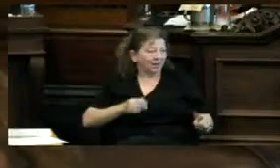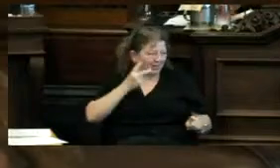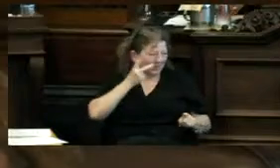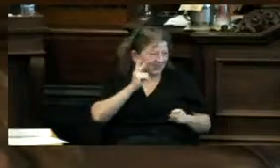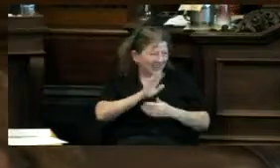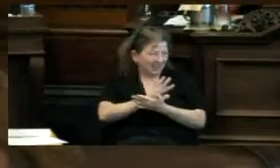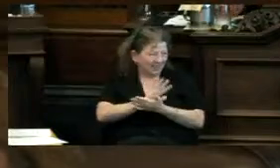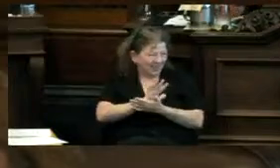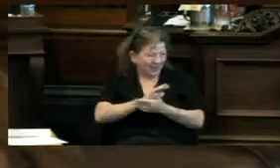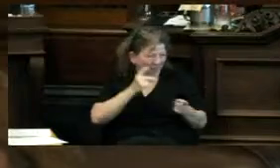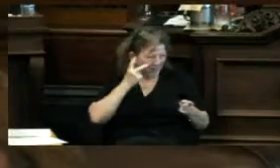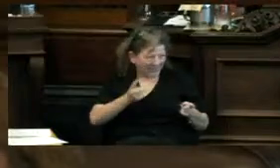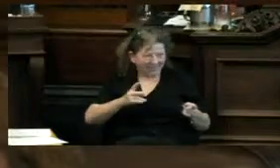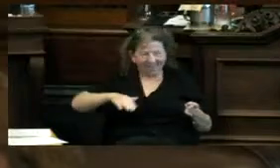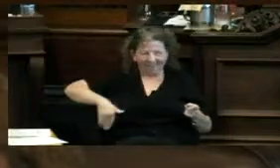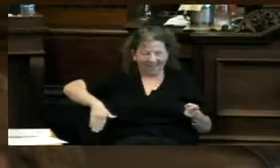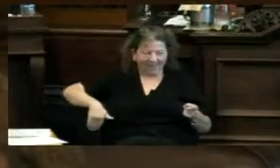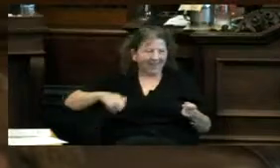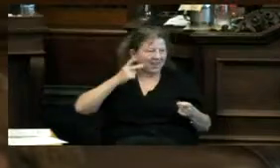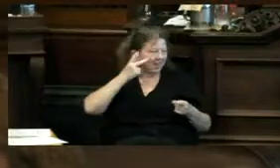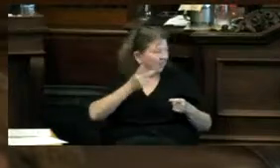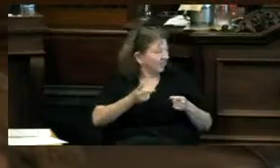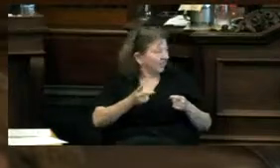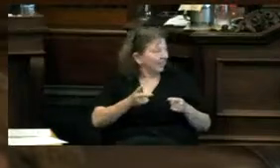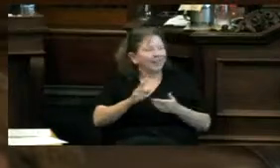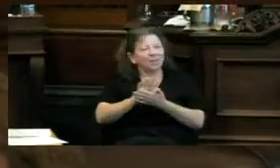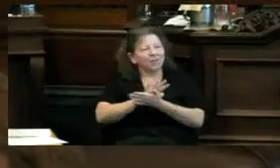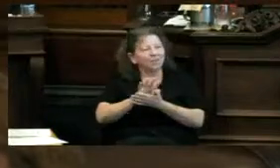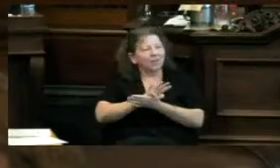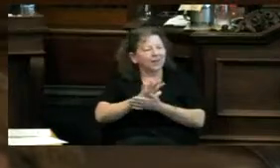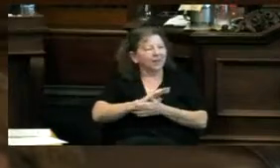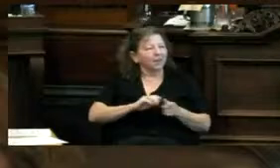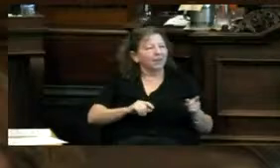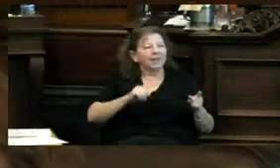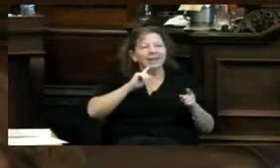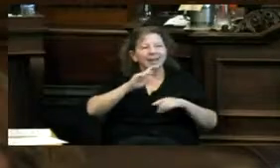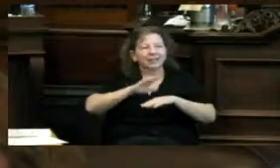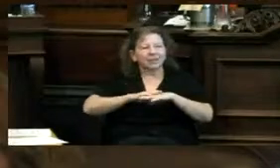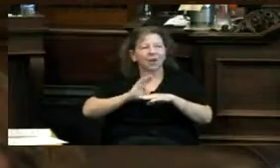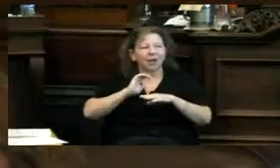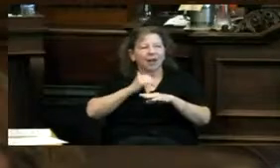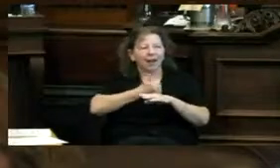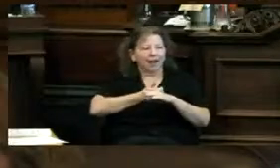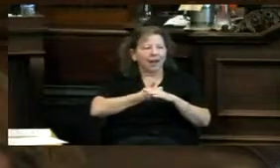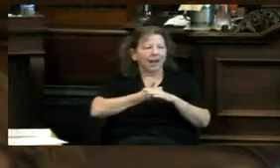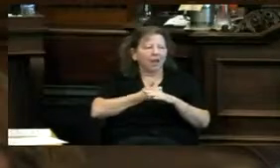conference. Hats off to everyon. Mayor, I don't know if you saw